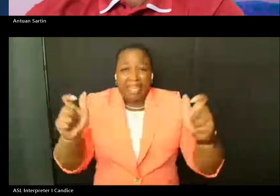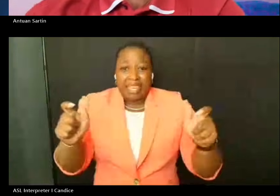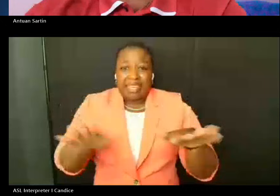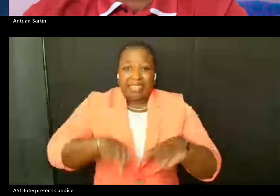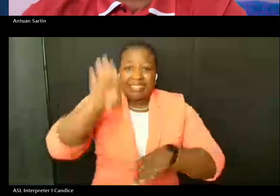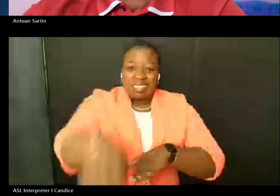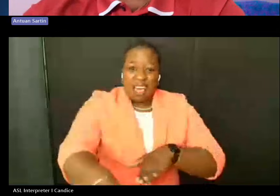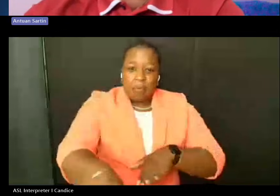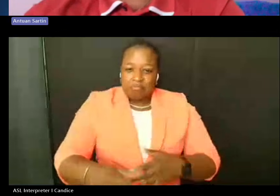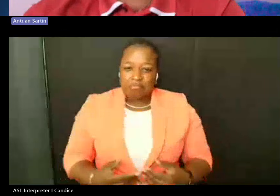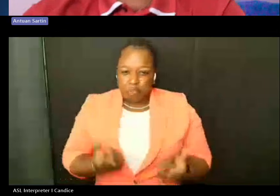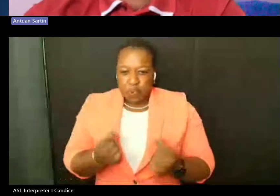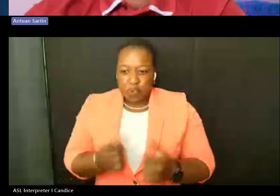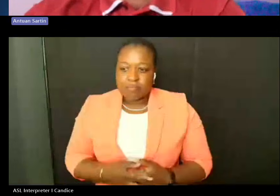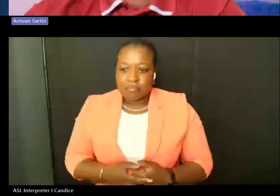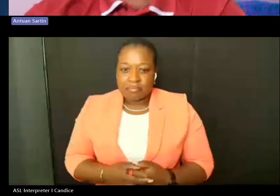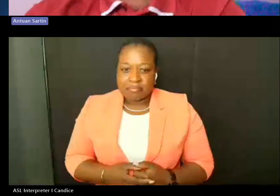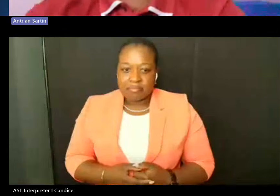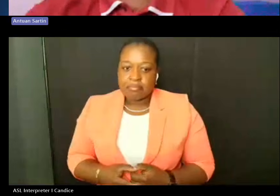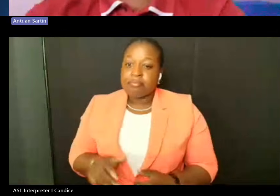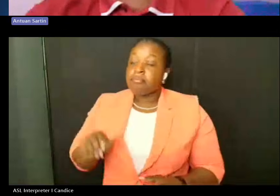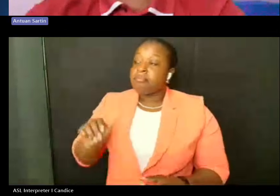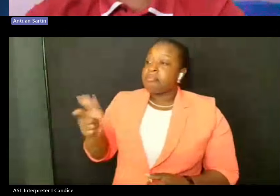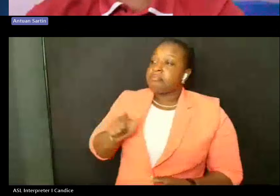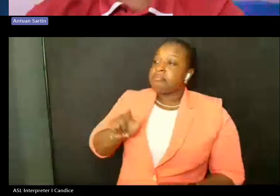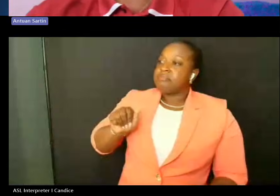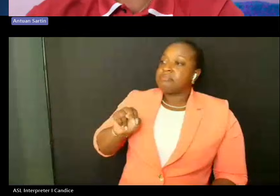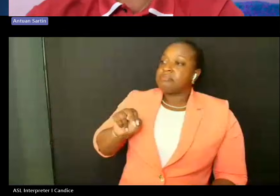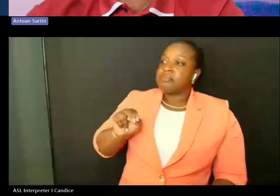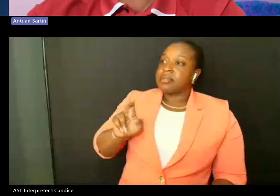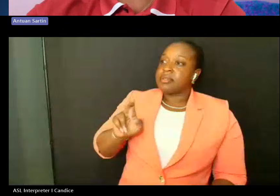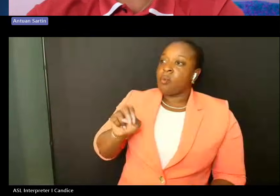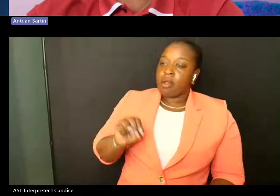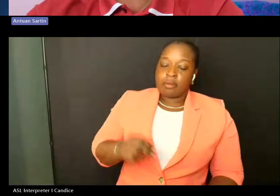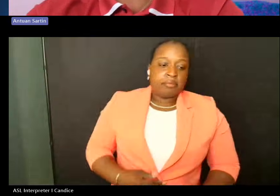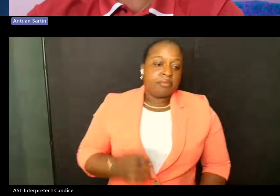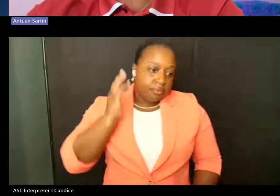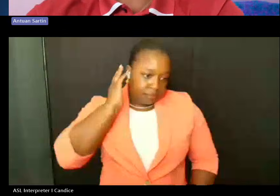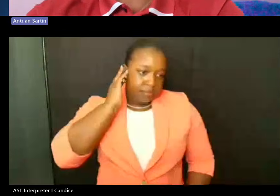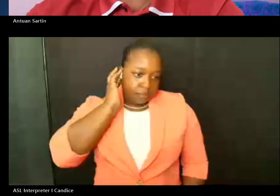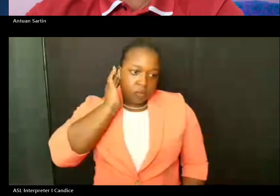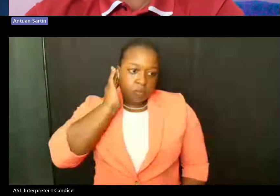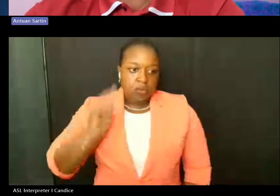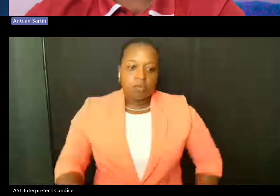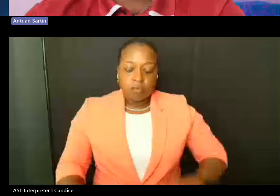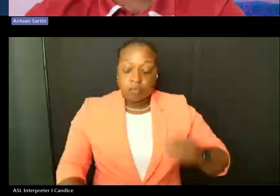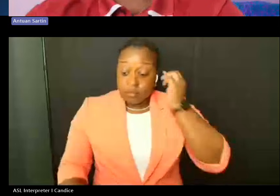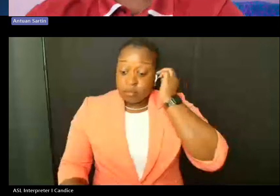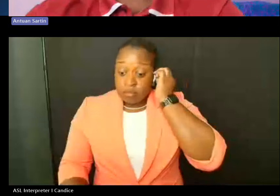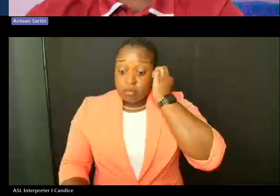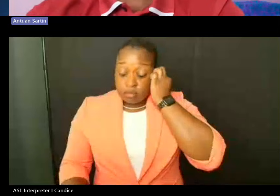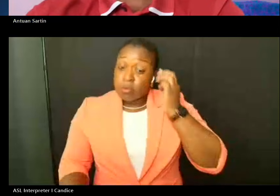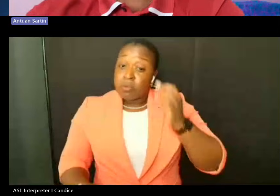Antuan Sartin: Yeah. I'll be the first to tell you this, it has -- it was -- it's been hard,